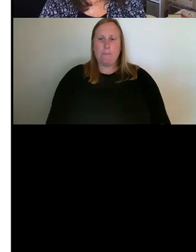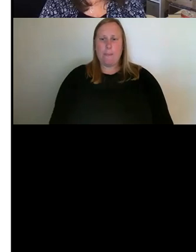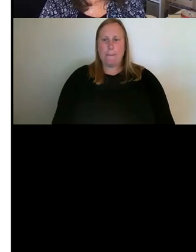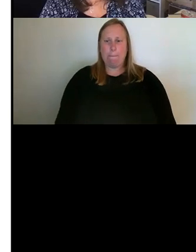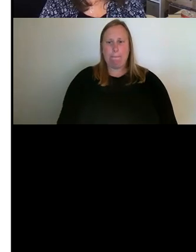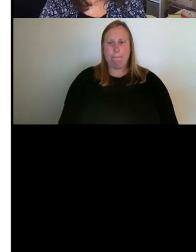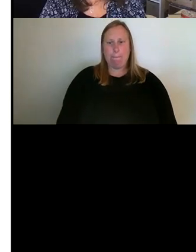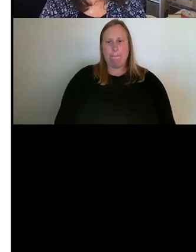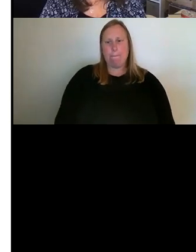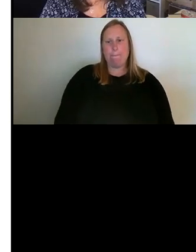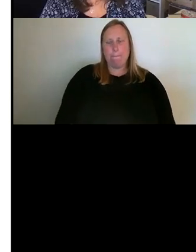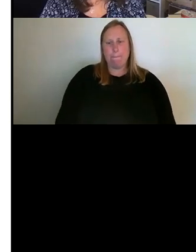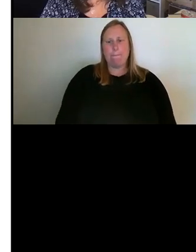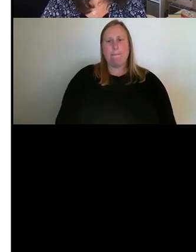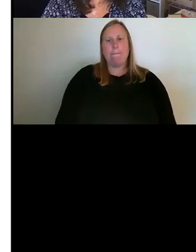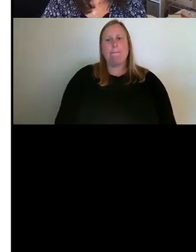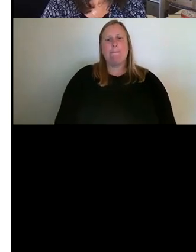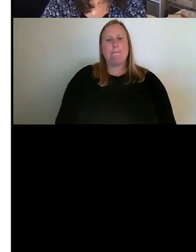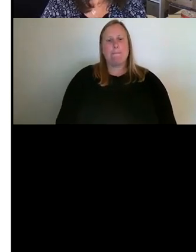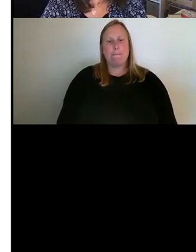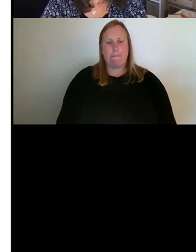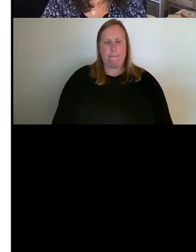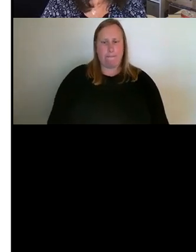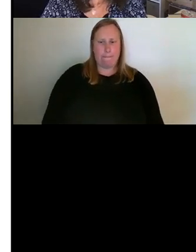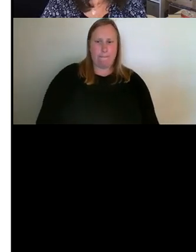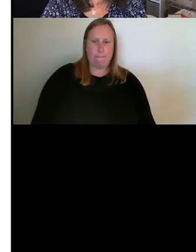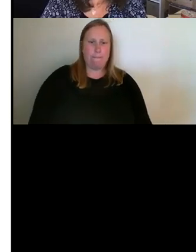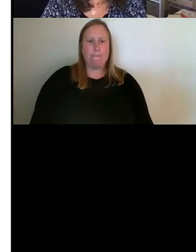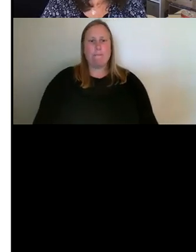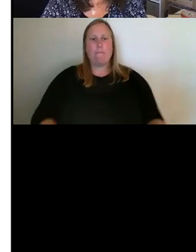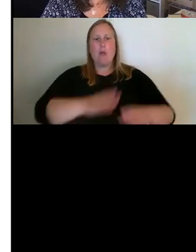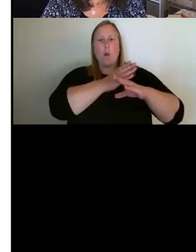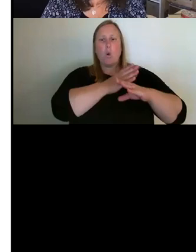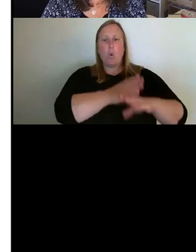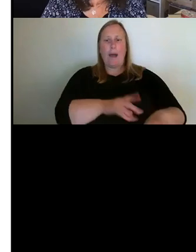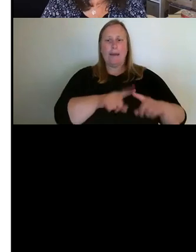away for now so you could just focus on this portion. Quiet to active.